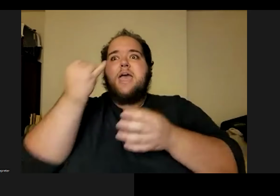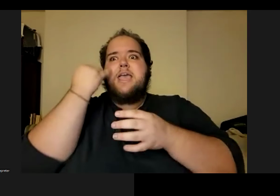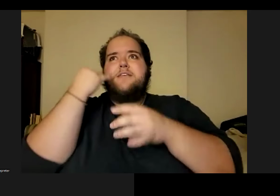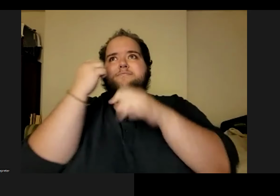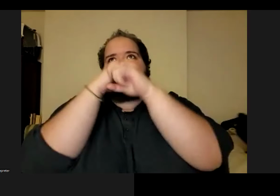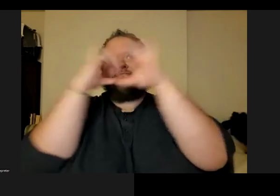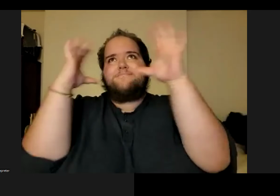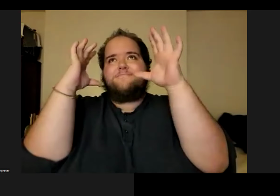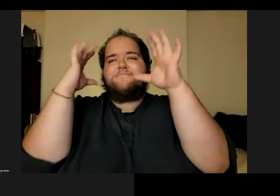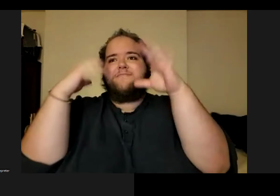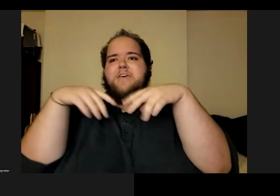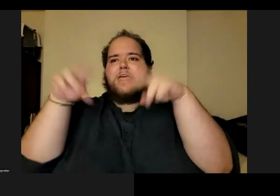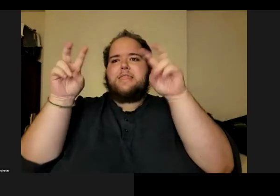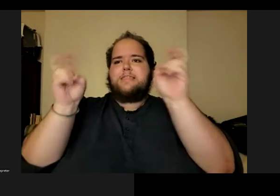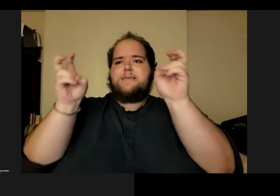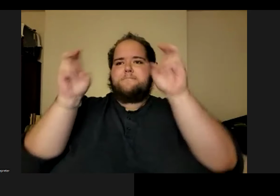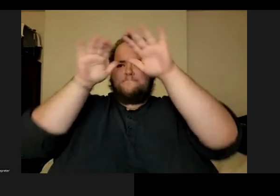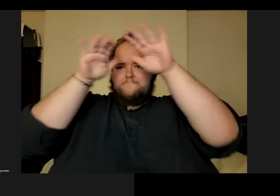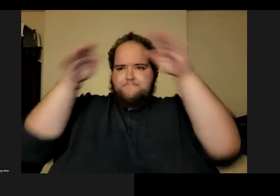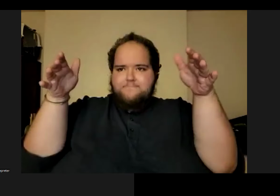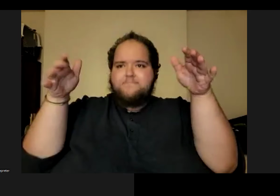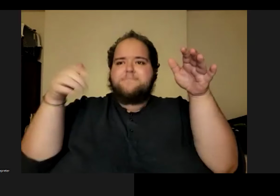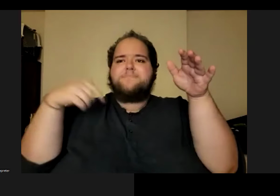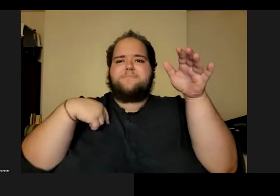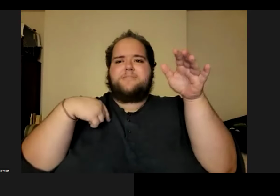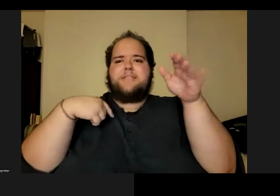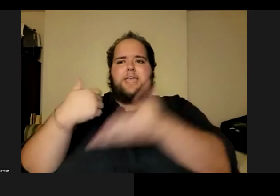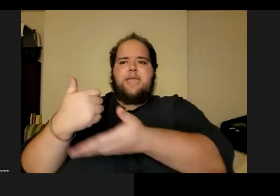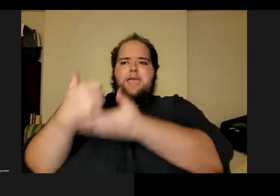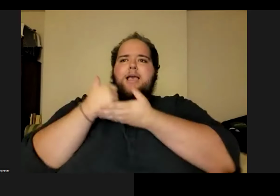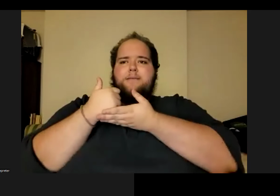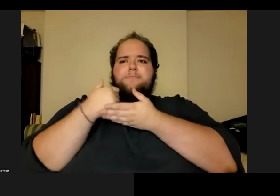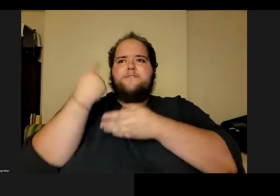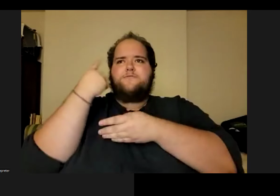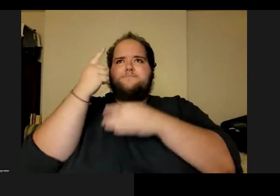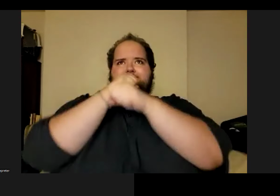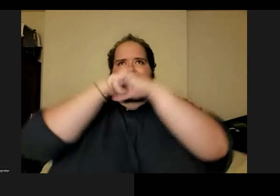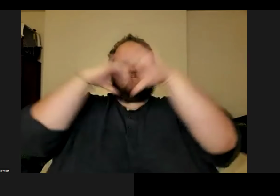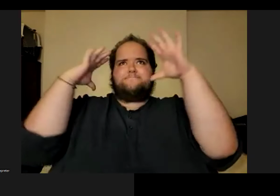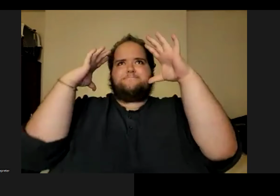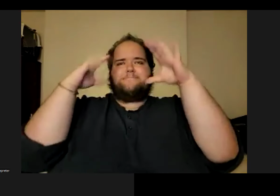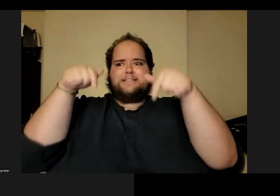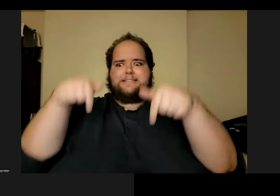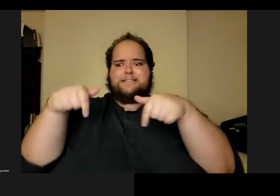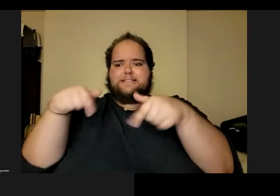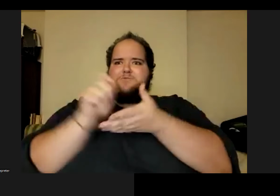theme I find works better for me when I'm approaching this type of writing because it can feel really hard when you're delving deep